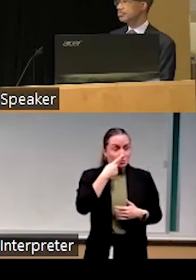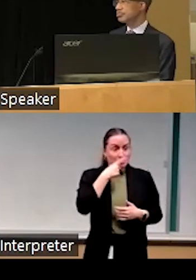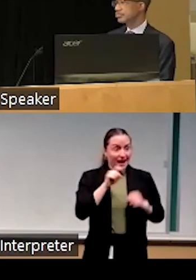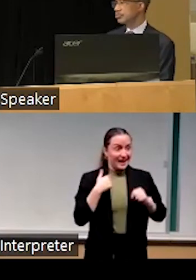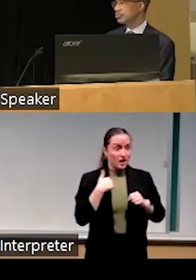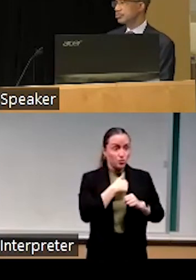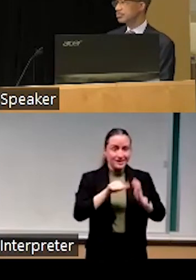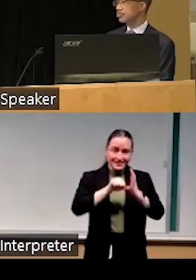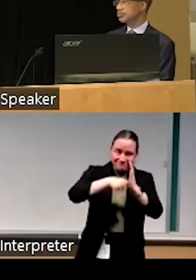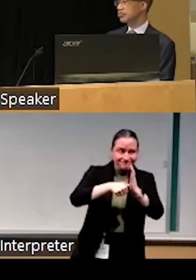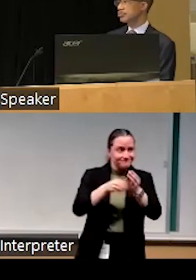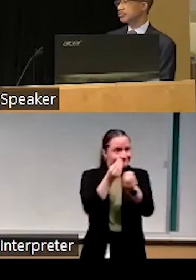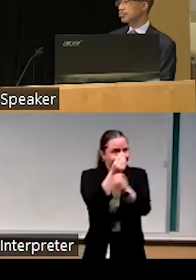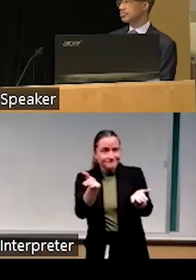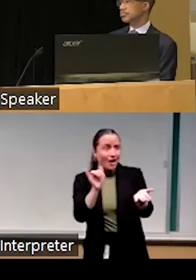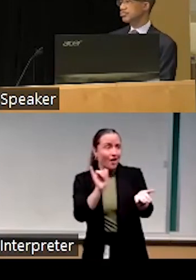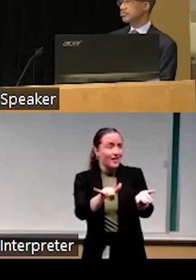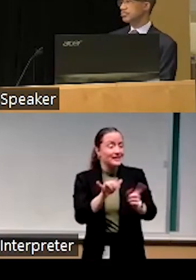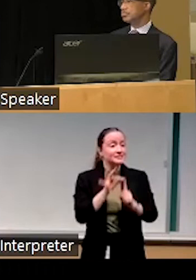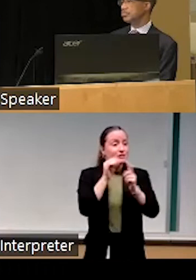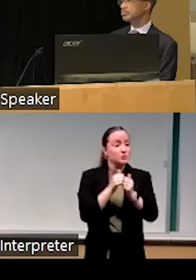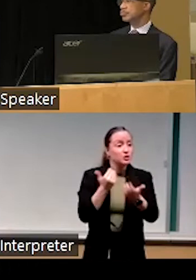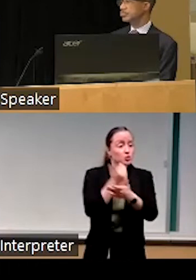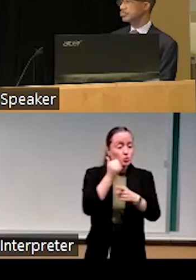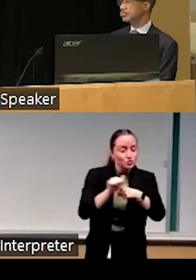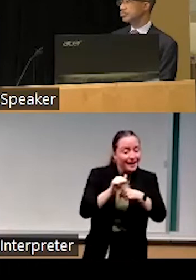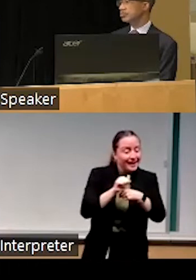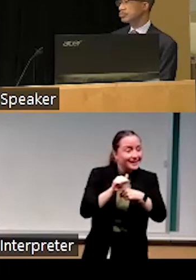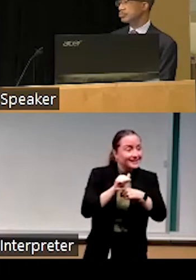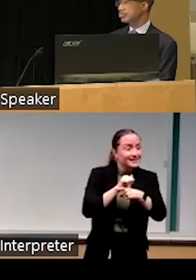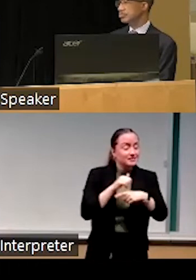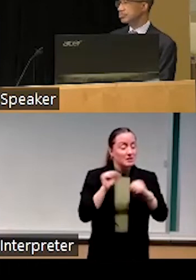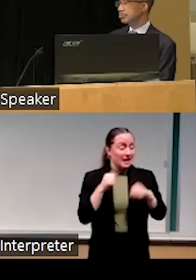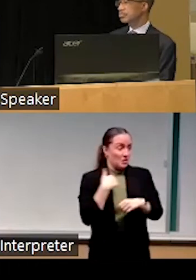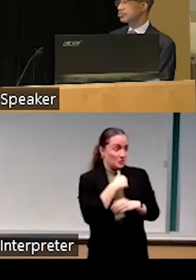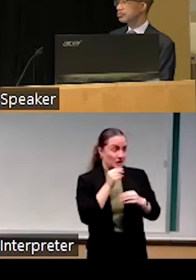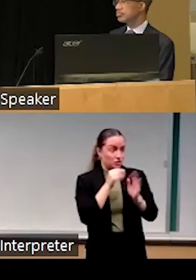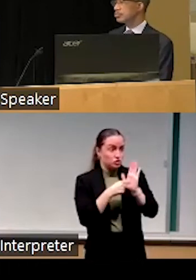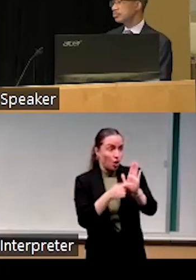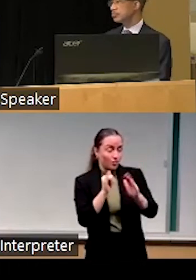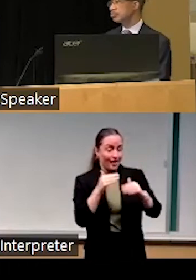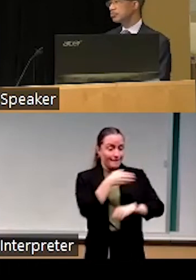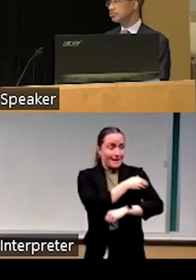trying to use to help with that empowerment looks like that's very amazing species